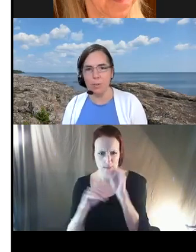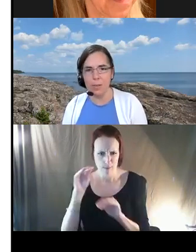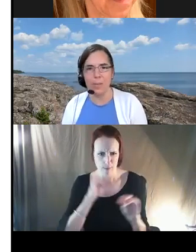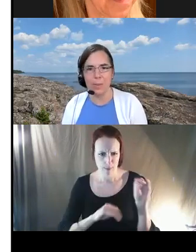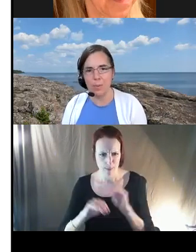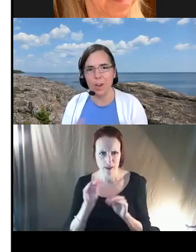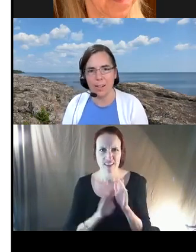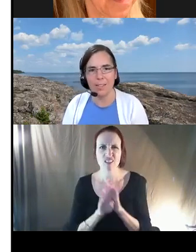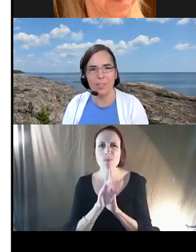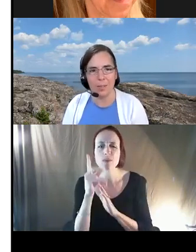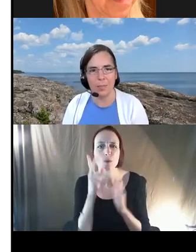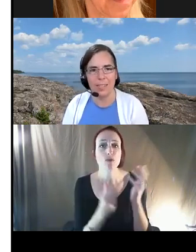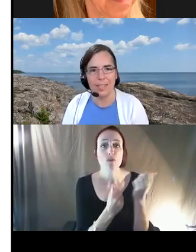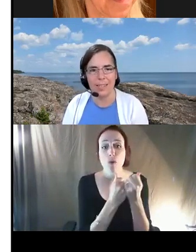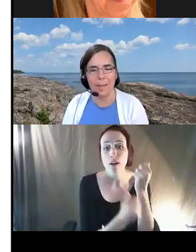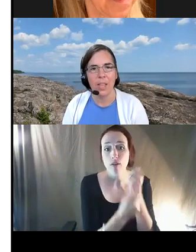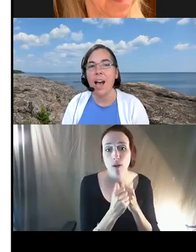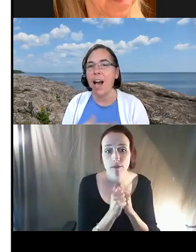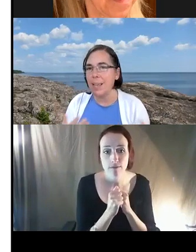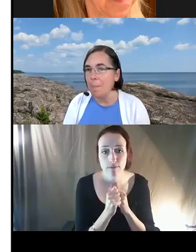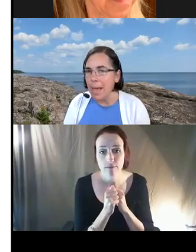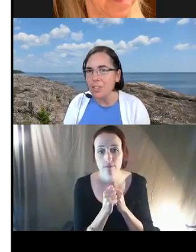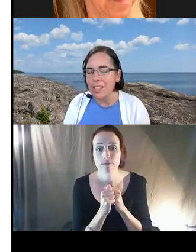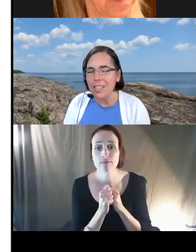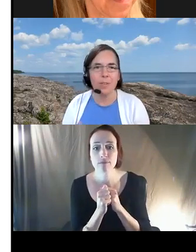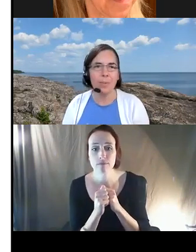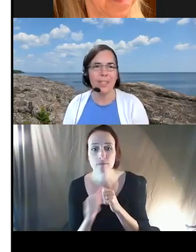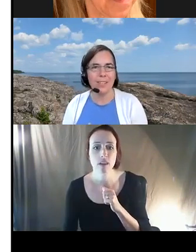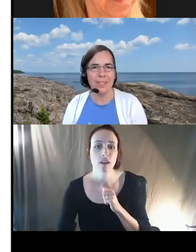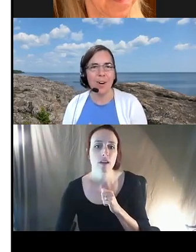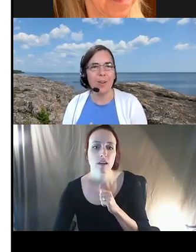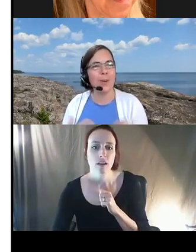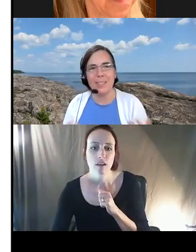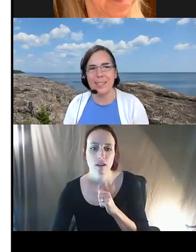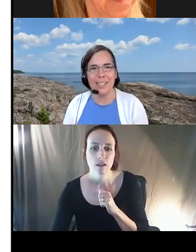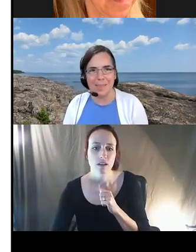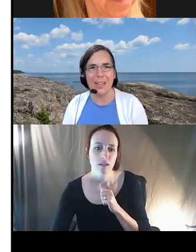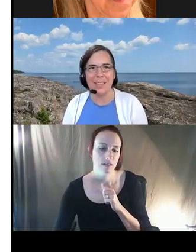including people with cognitive disabilities. I imagine everybody on this call writes an email